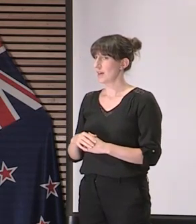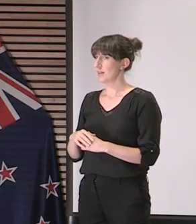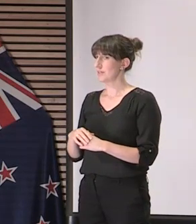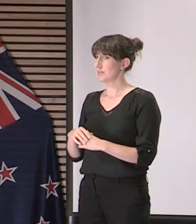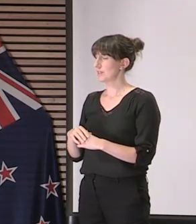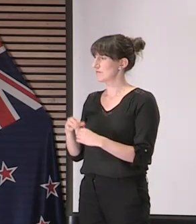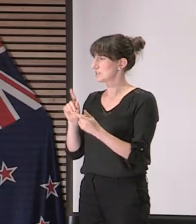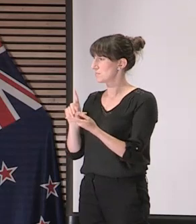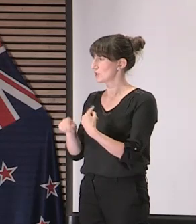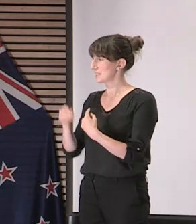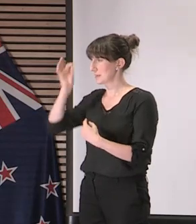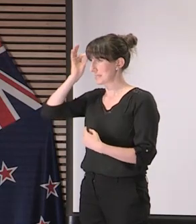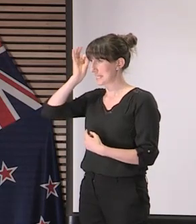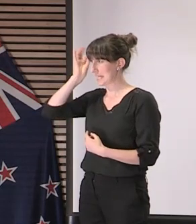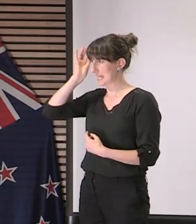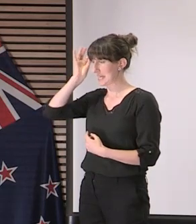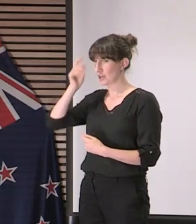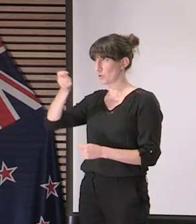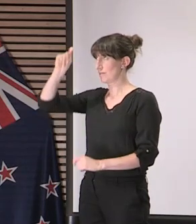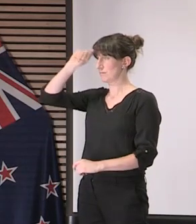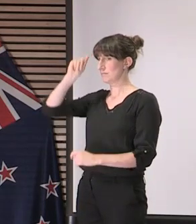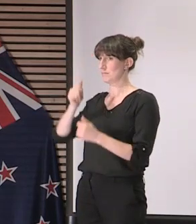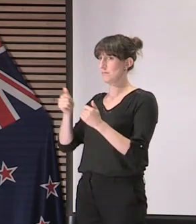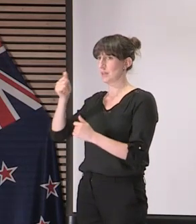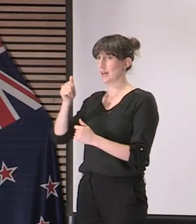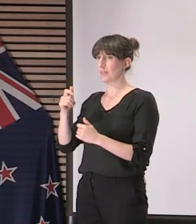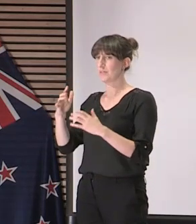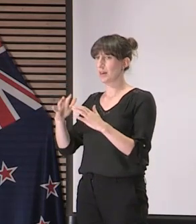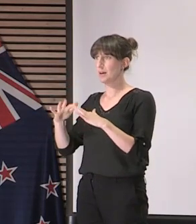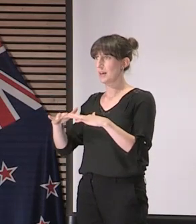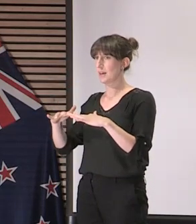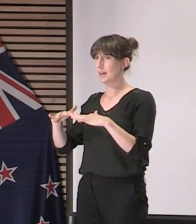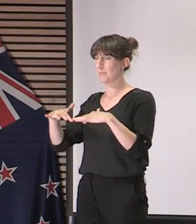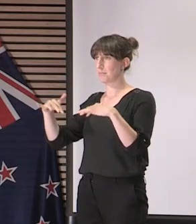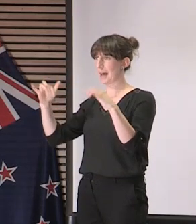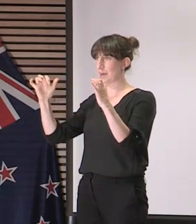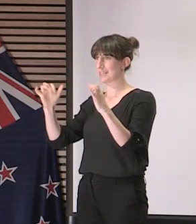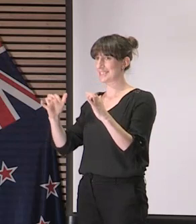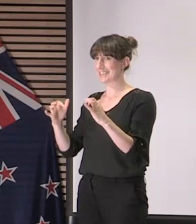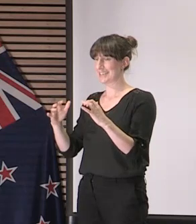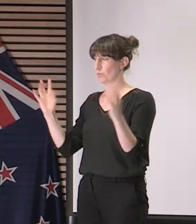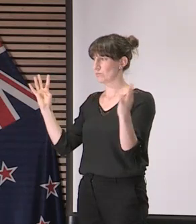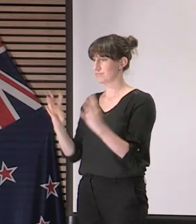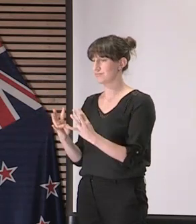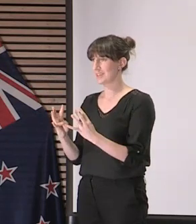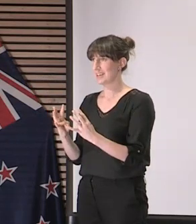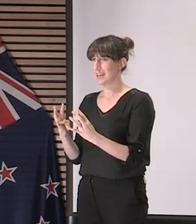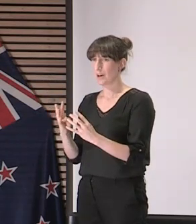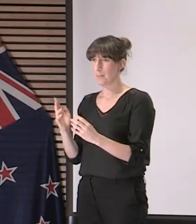Parliament is due to come back